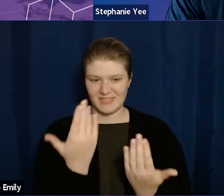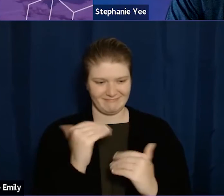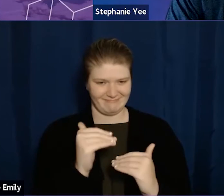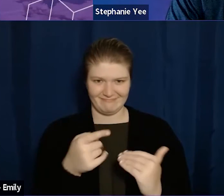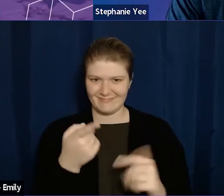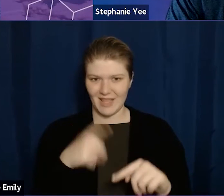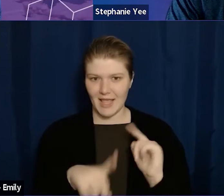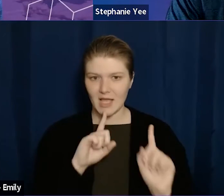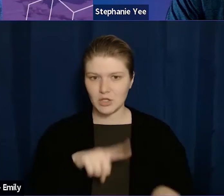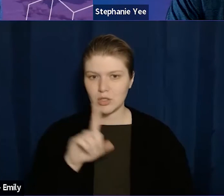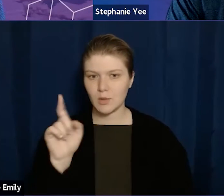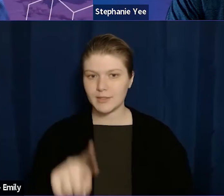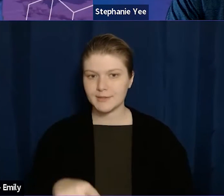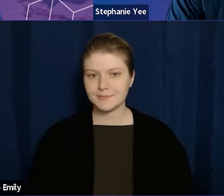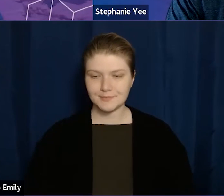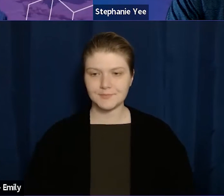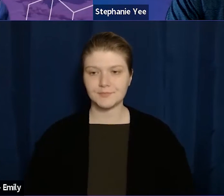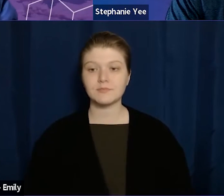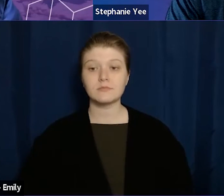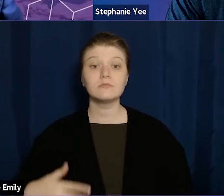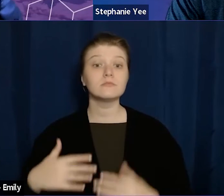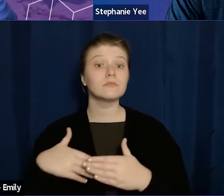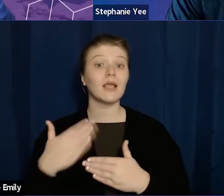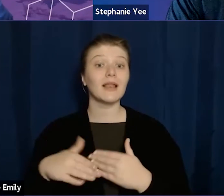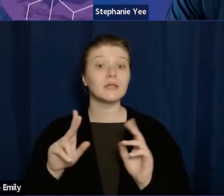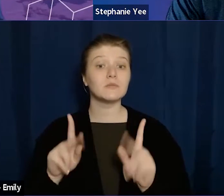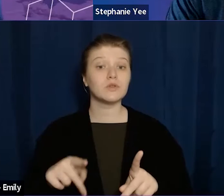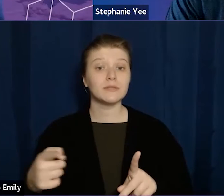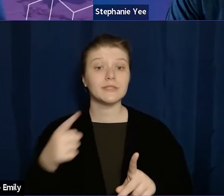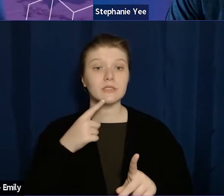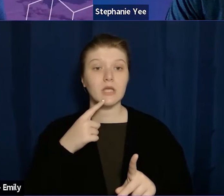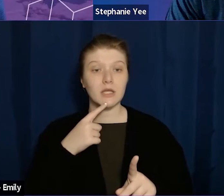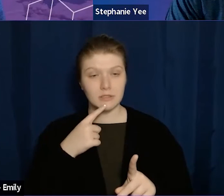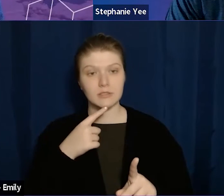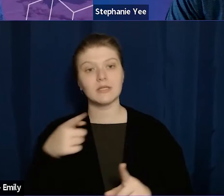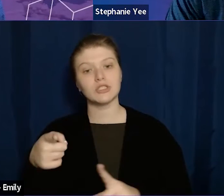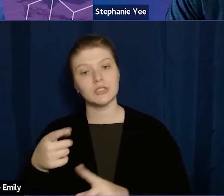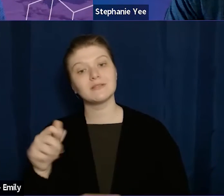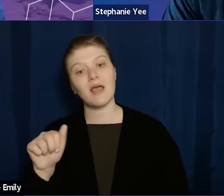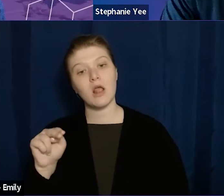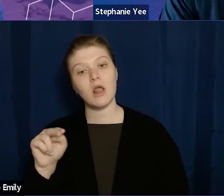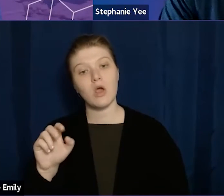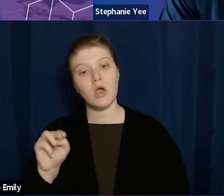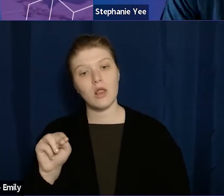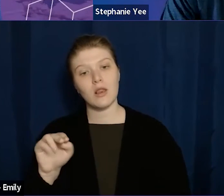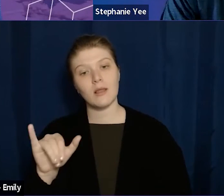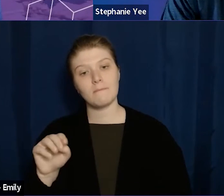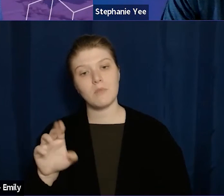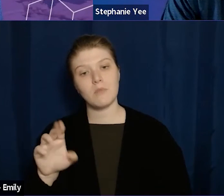Let's see. The next person says that she's the anonymous user who asked about checking for errors.